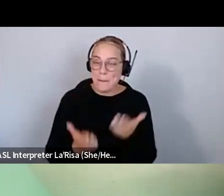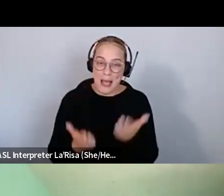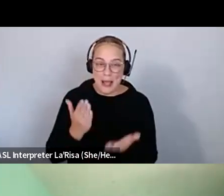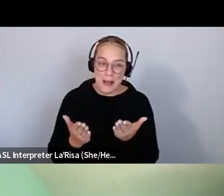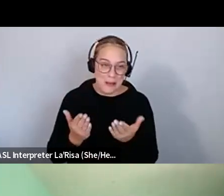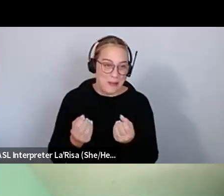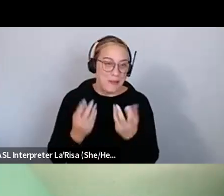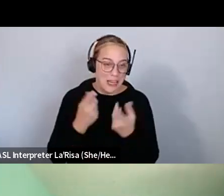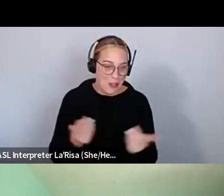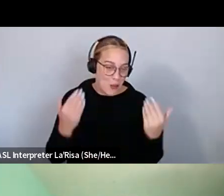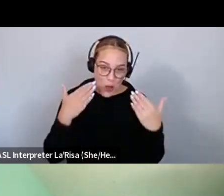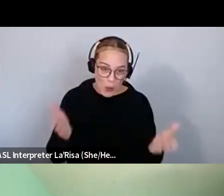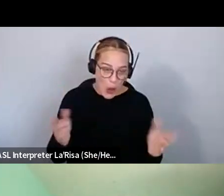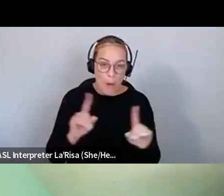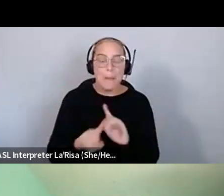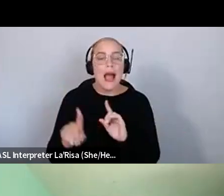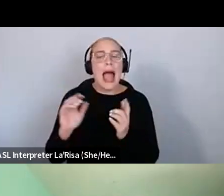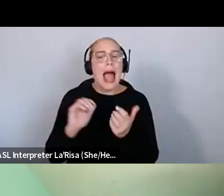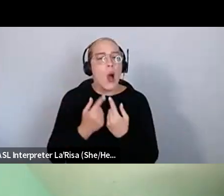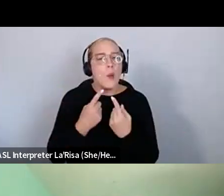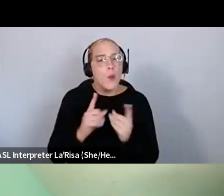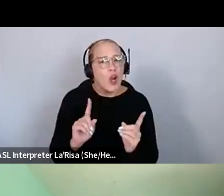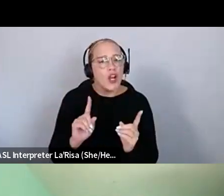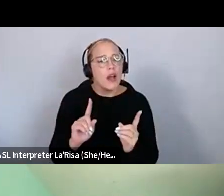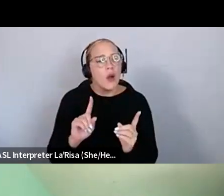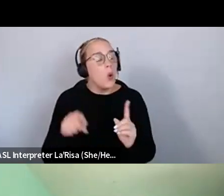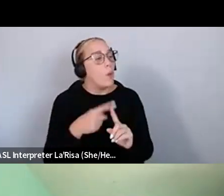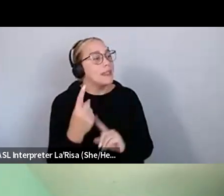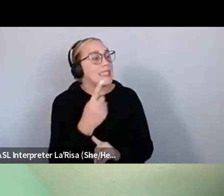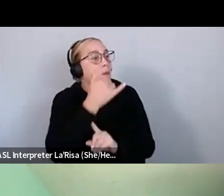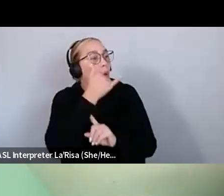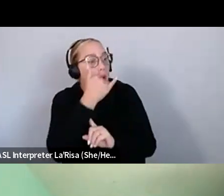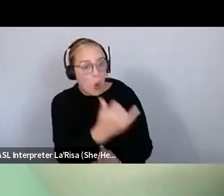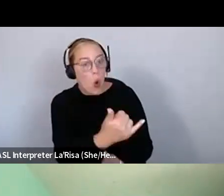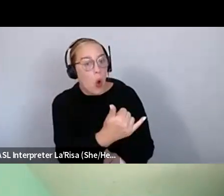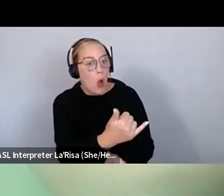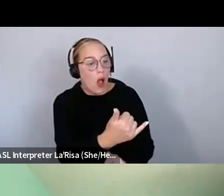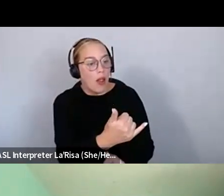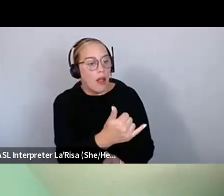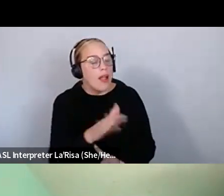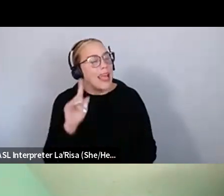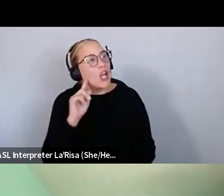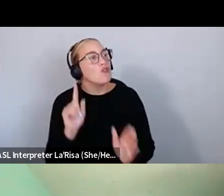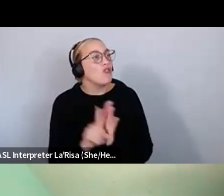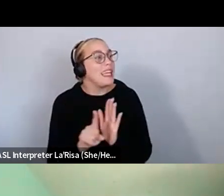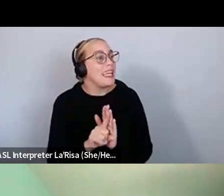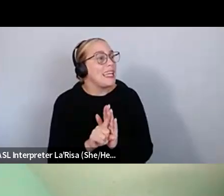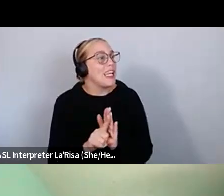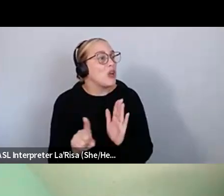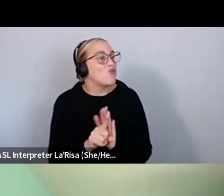God, ringback tones. Many of you are not old enough to know the embarrassment of ringback tones. They were a thing.